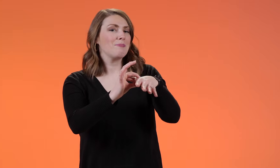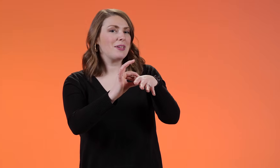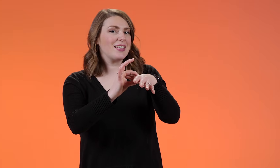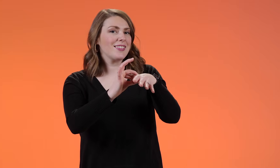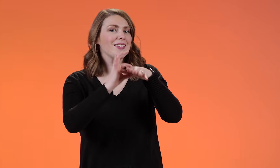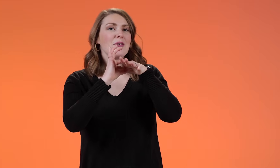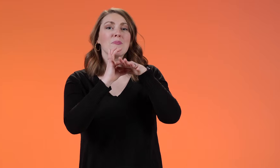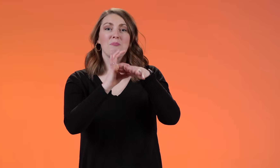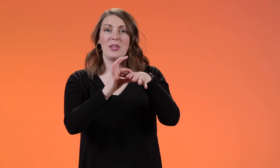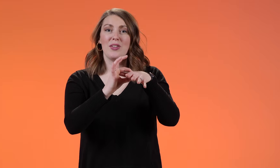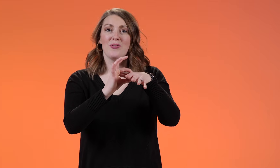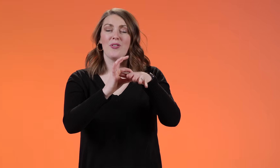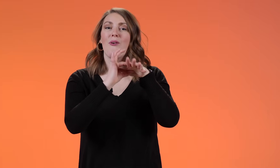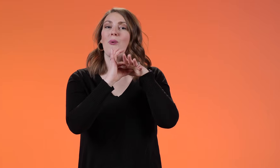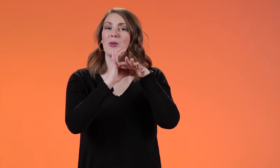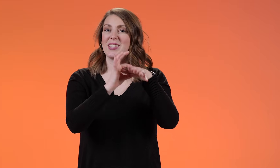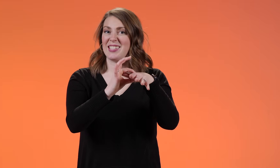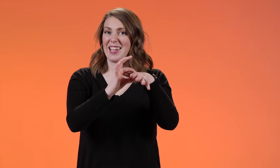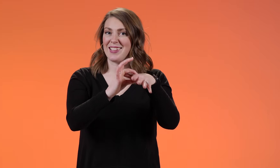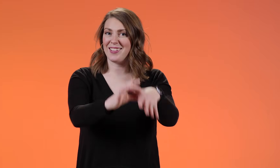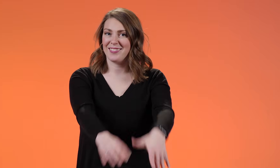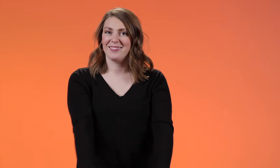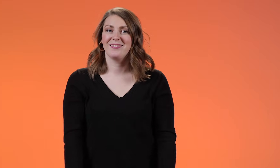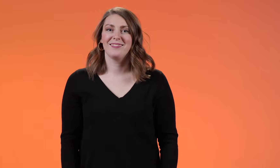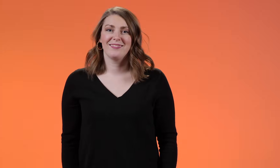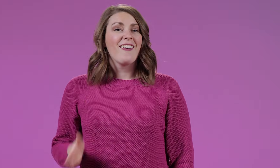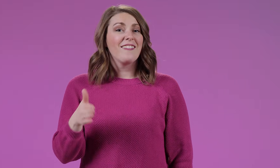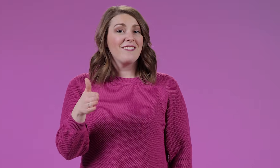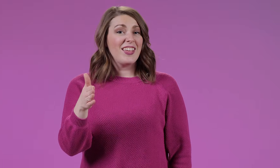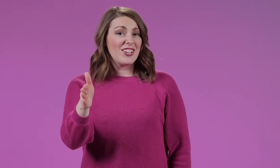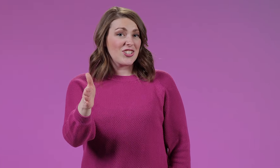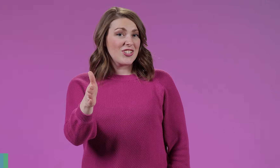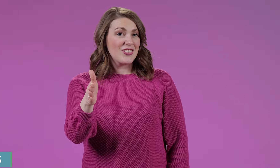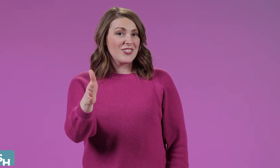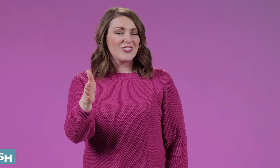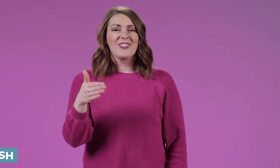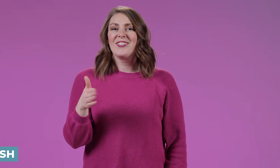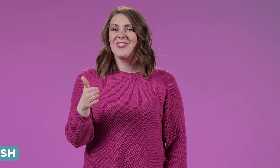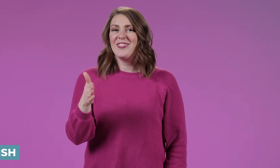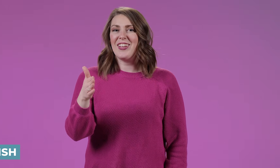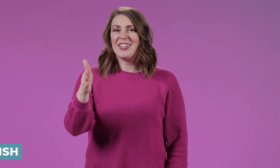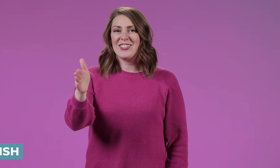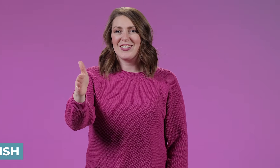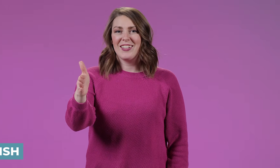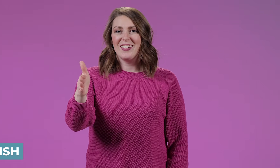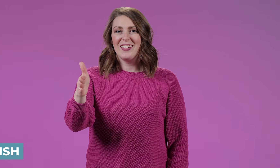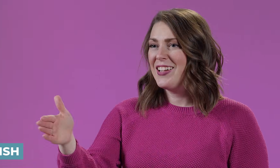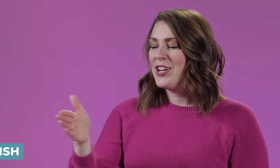meat beef or steak. Fish. Fish